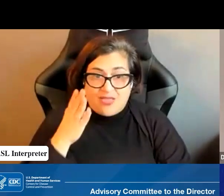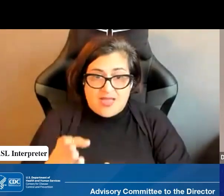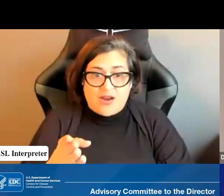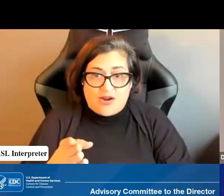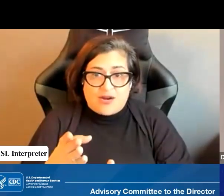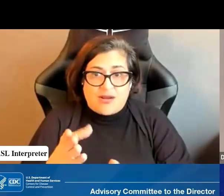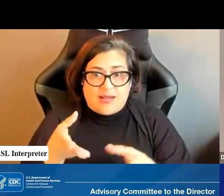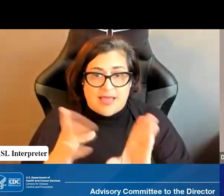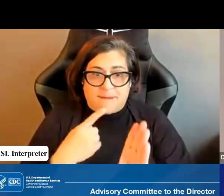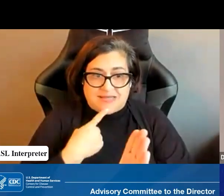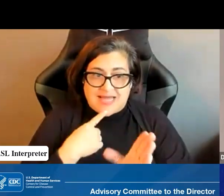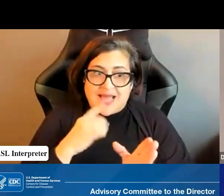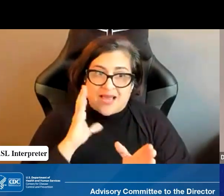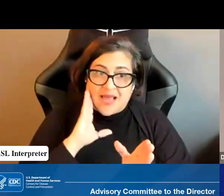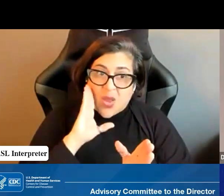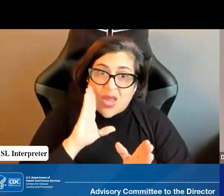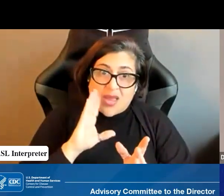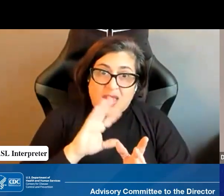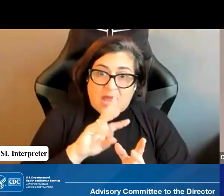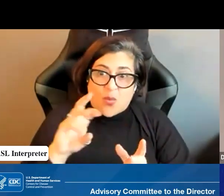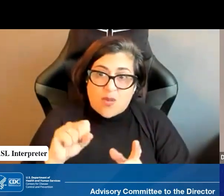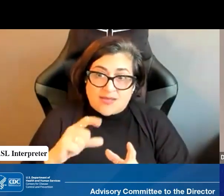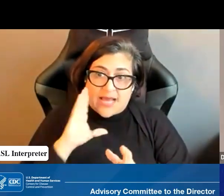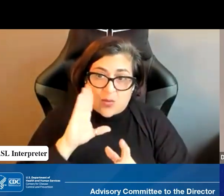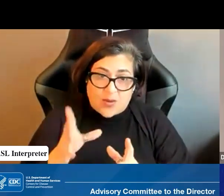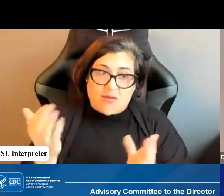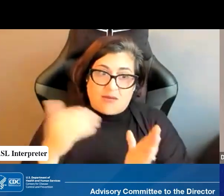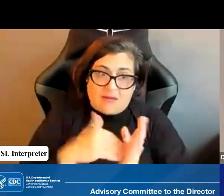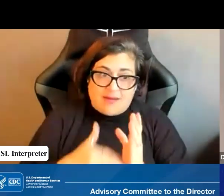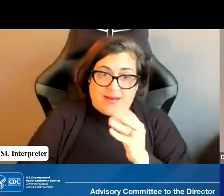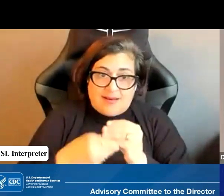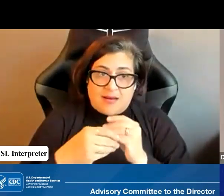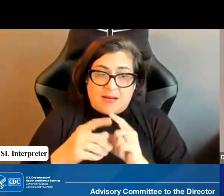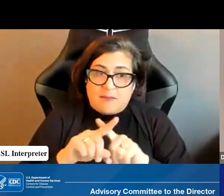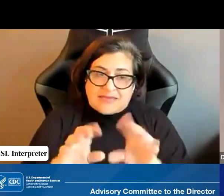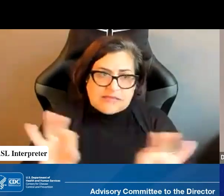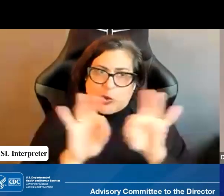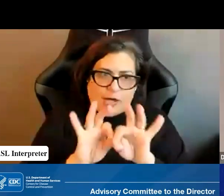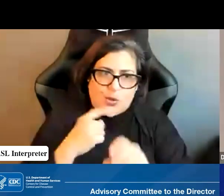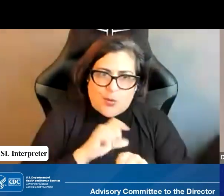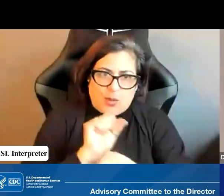let me say that it was at some point and we'll get it back. But it's critical that we work with the marginalized. Absolutely.